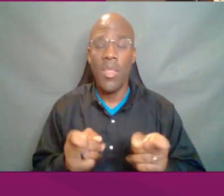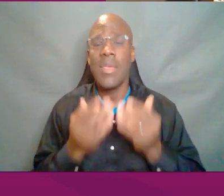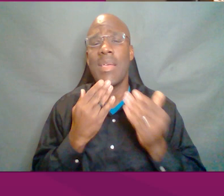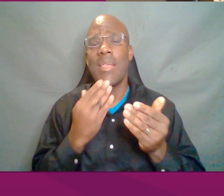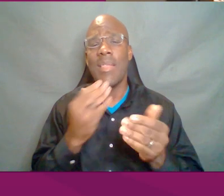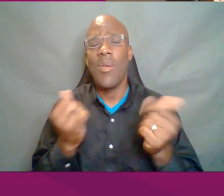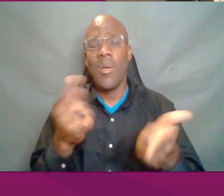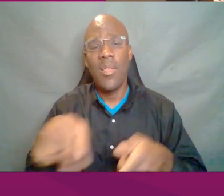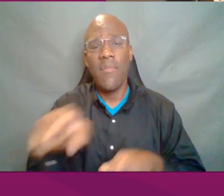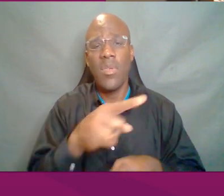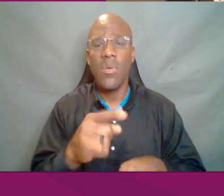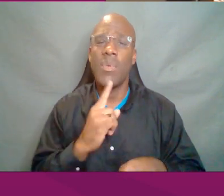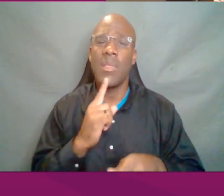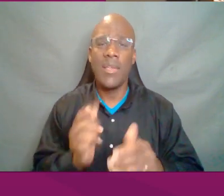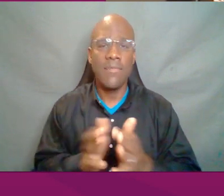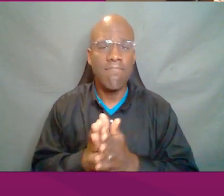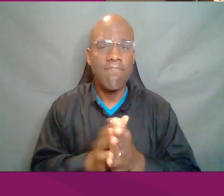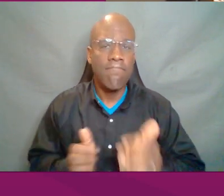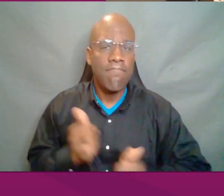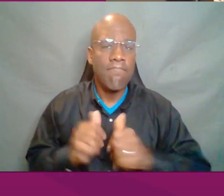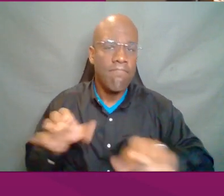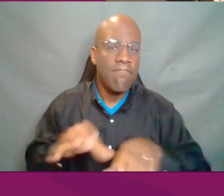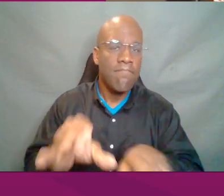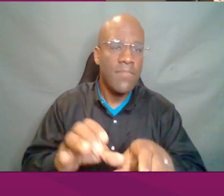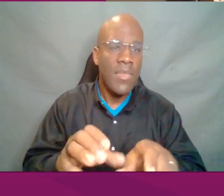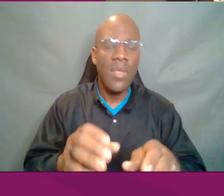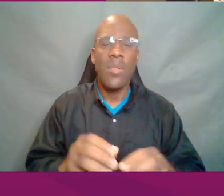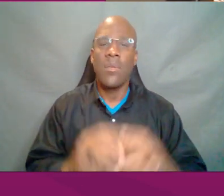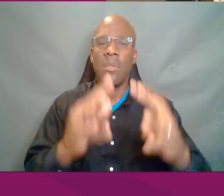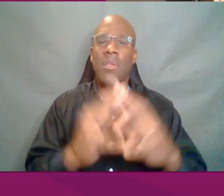made such incredible contributions to bringing the Adjustable Table to life.